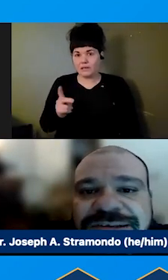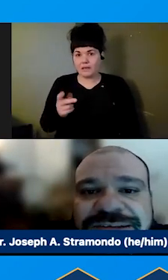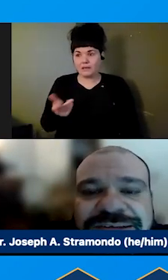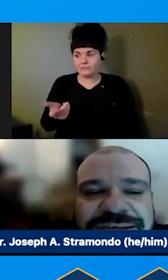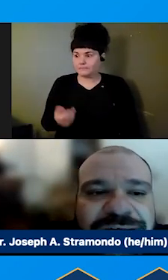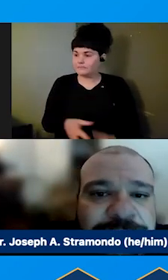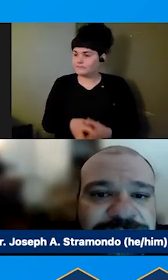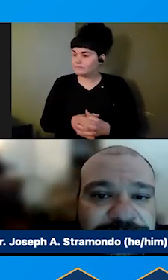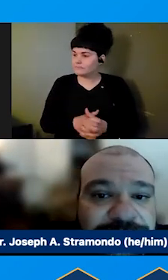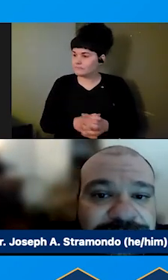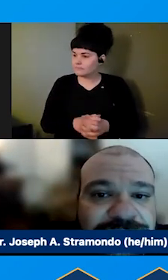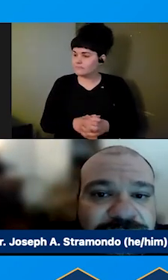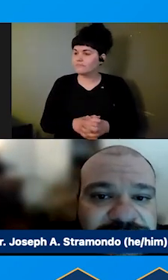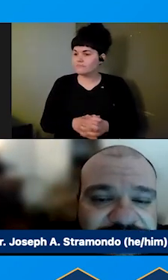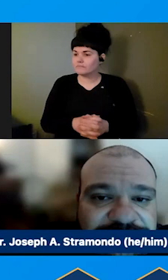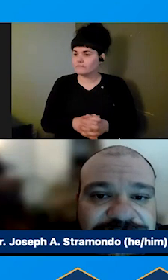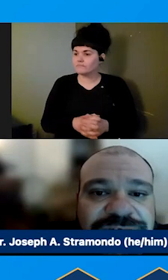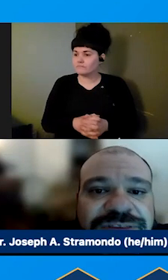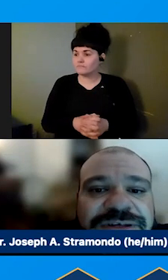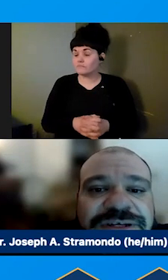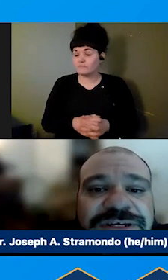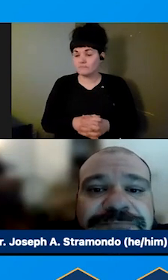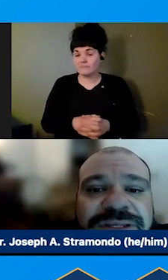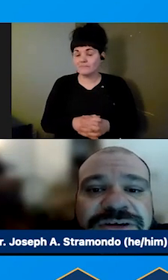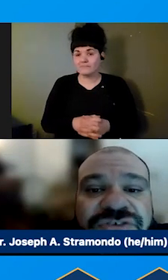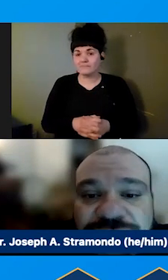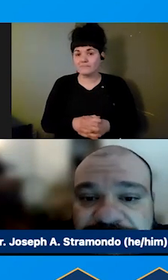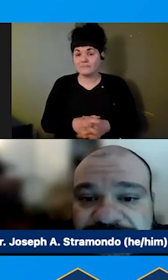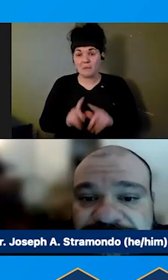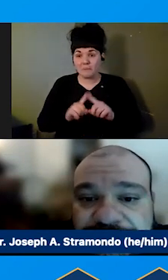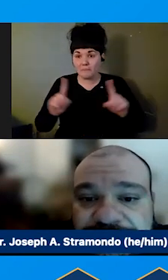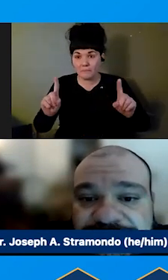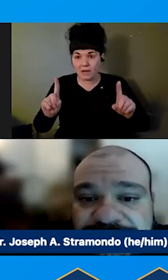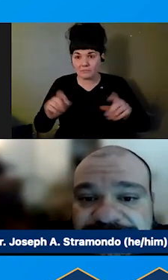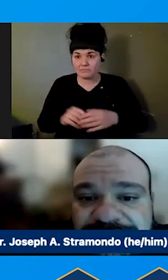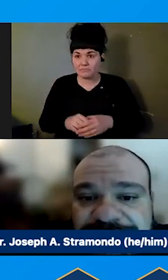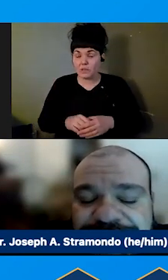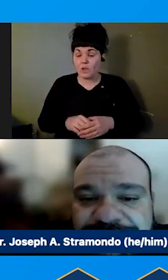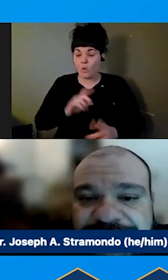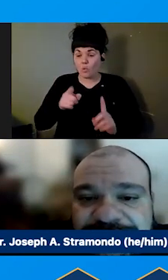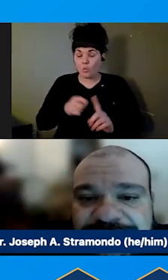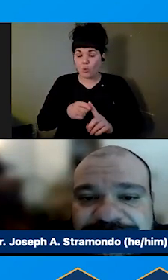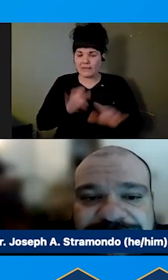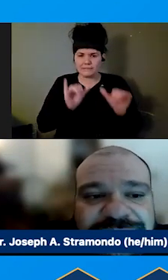And so this didn't stop though with the shelter in place